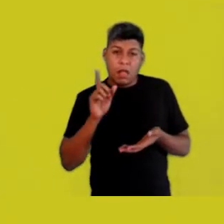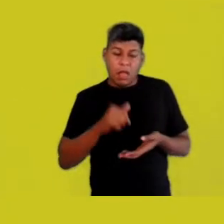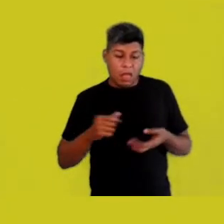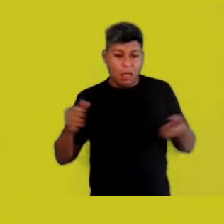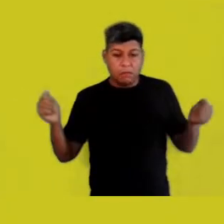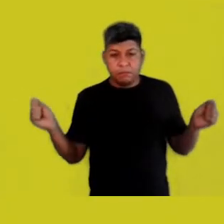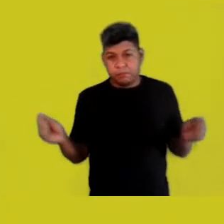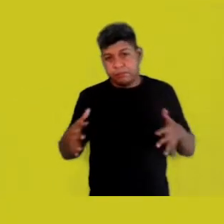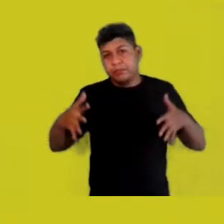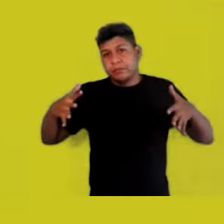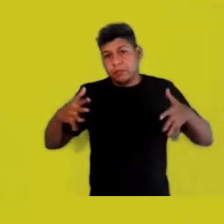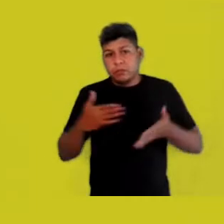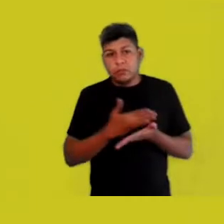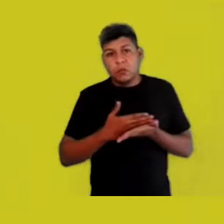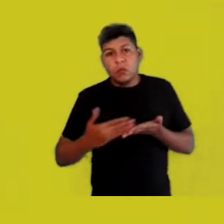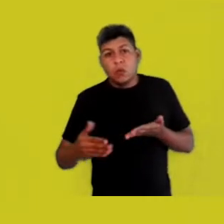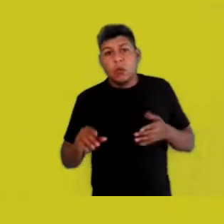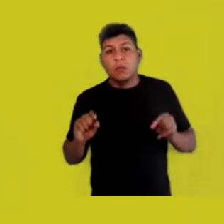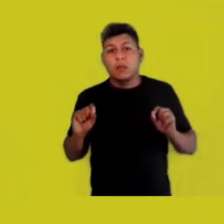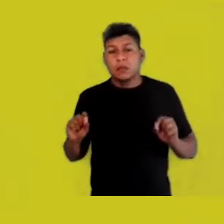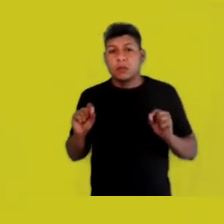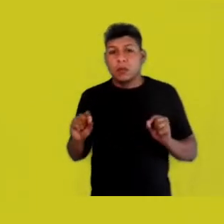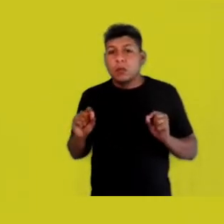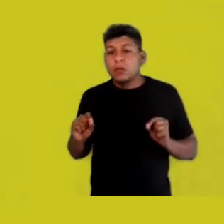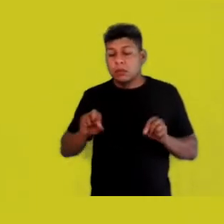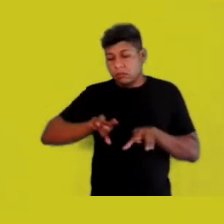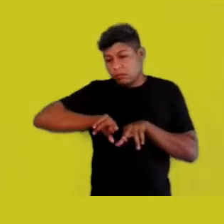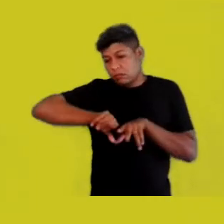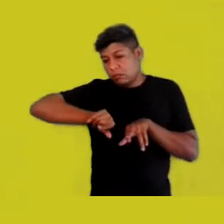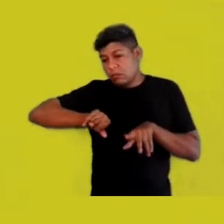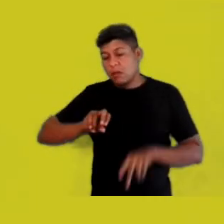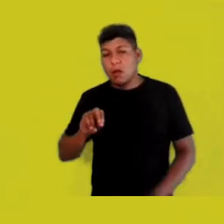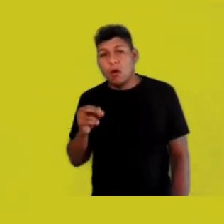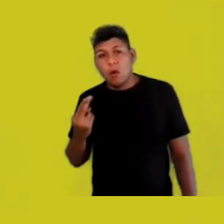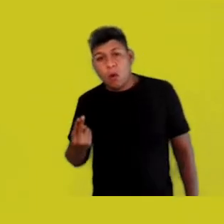It starts the unchaining or disentanglement